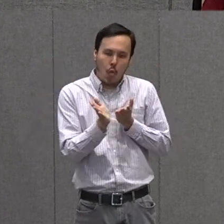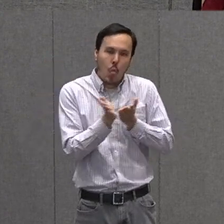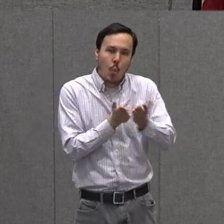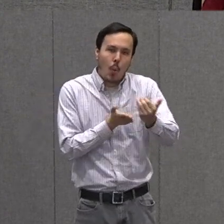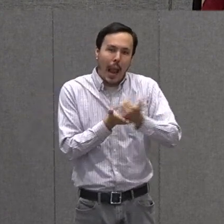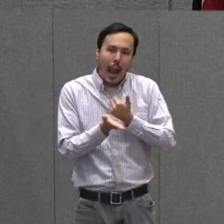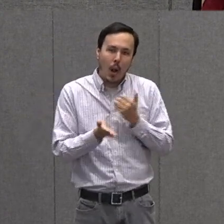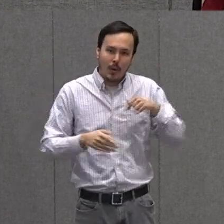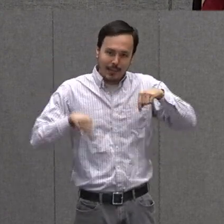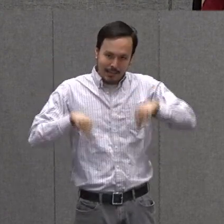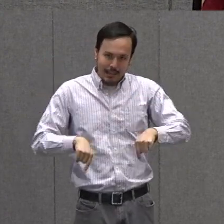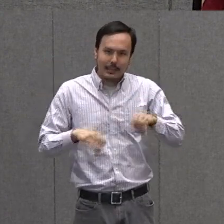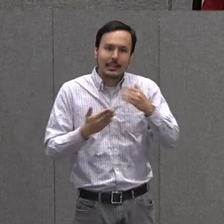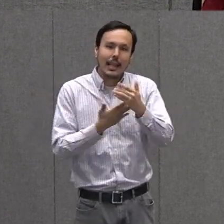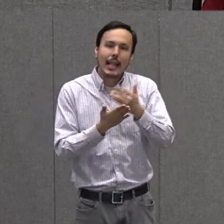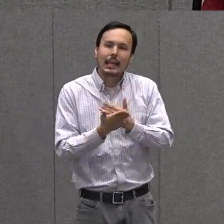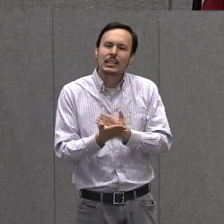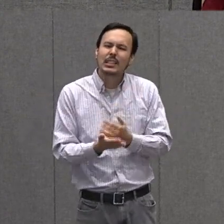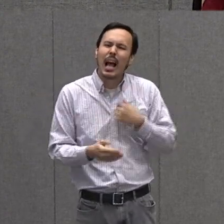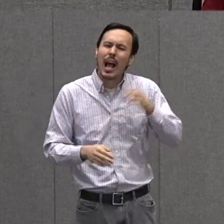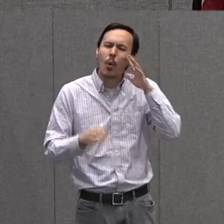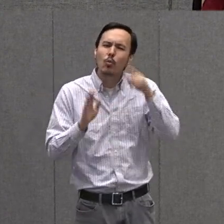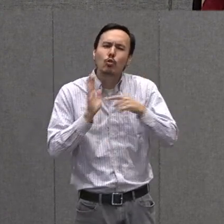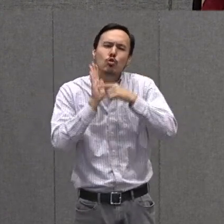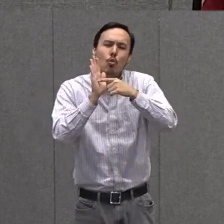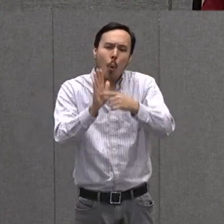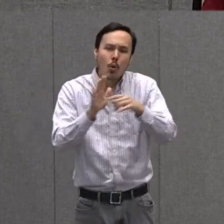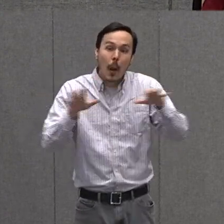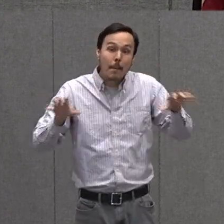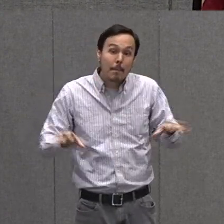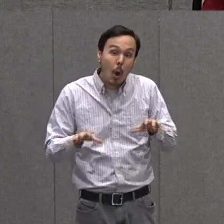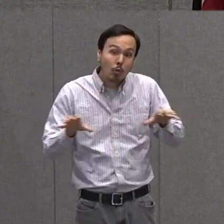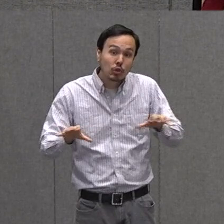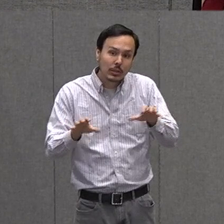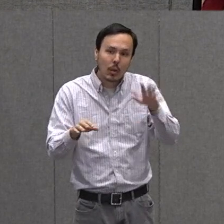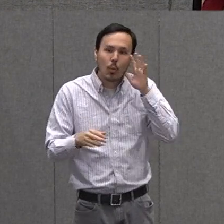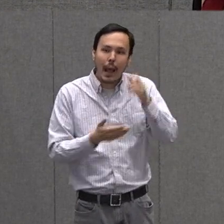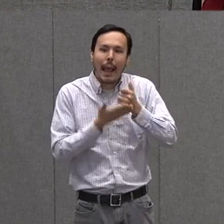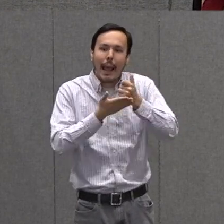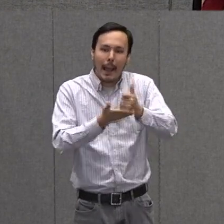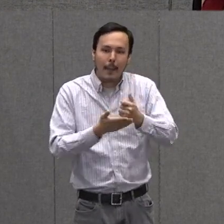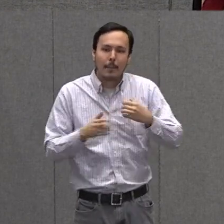I'm going to show you a motion that's going to help you understand the word volunteer.